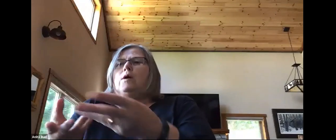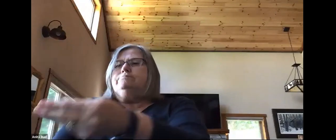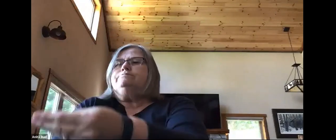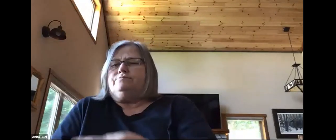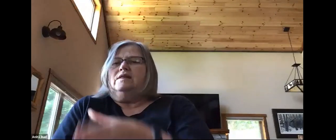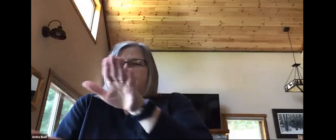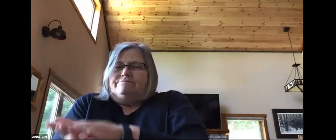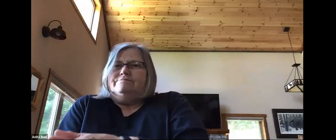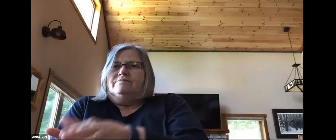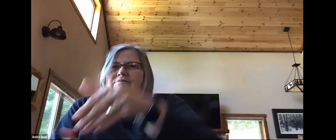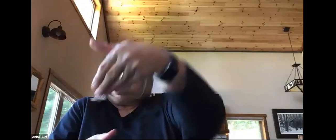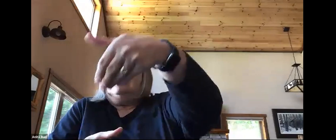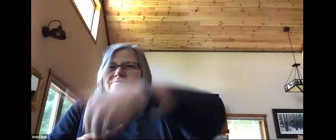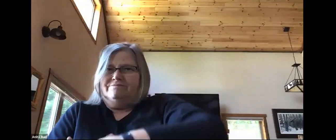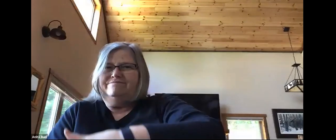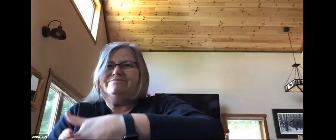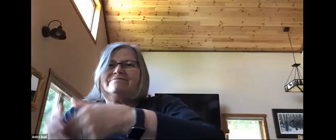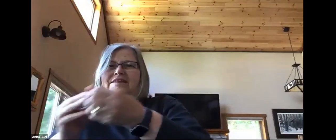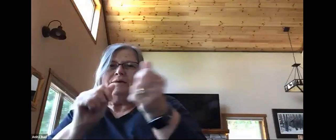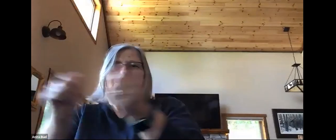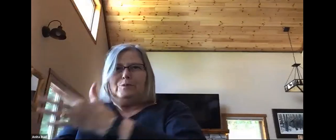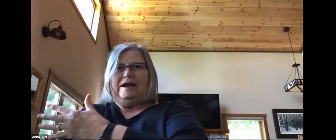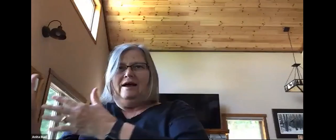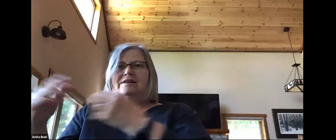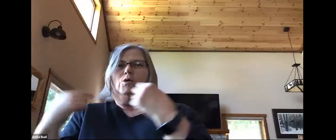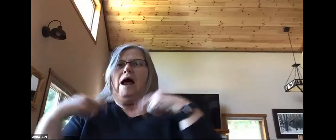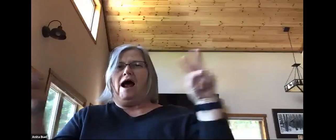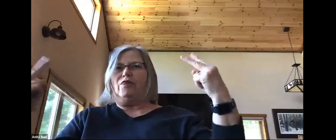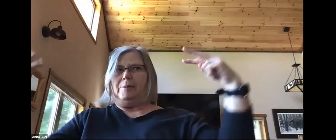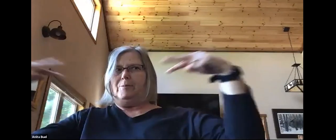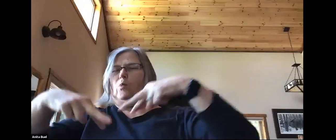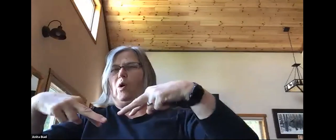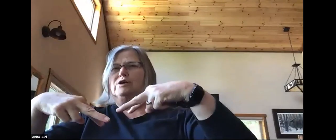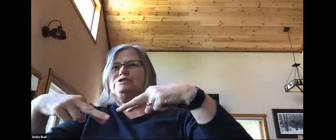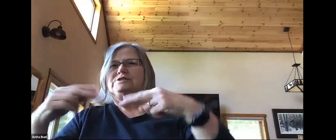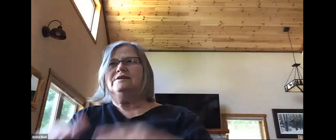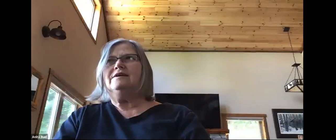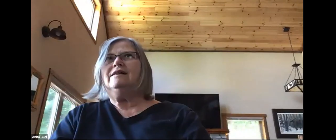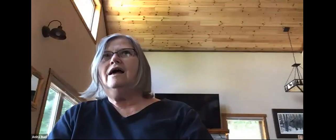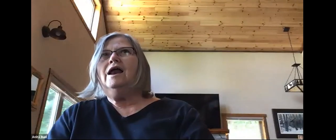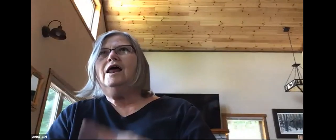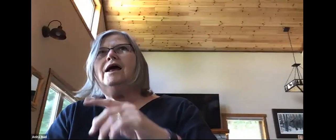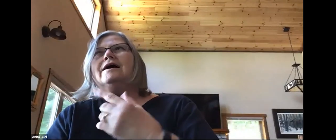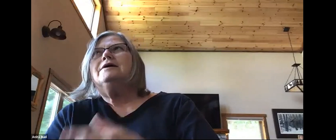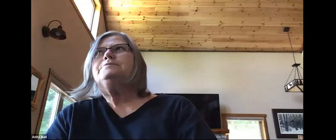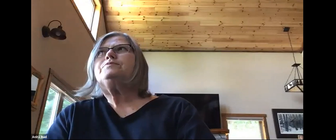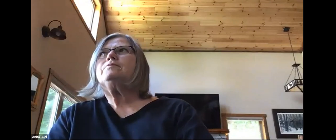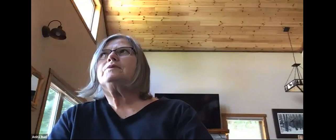I couldn't say anything. I just pointed to it. And then they would put it in there to process the vote. So we were there to just -- and other people were